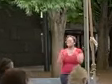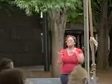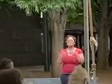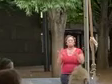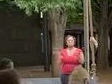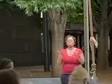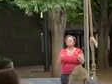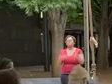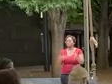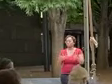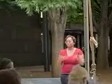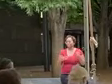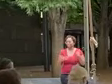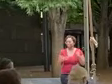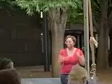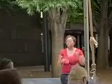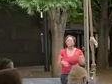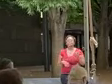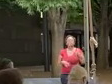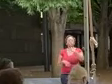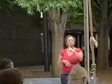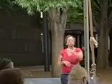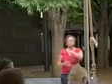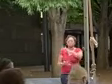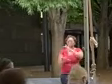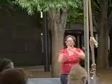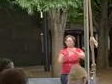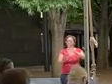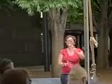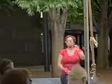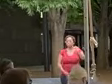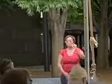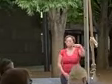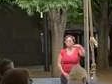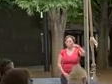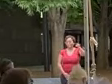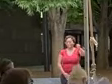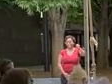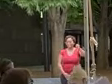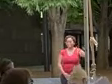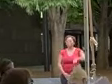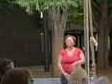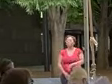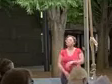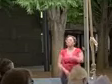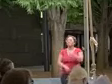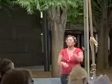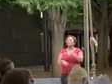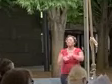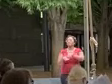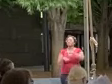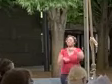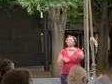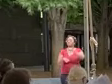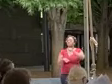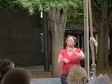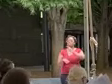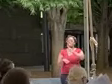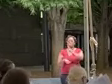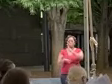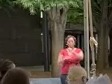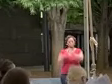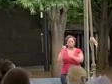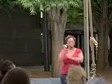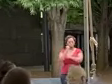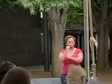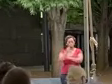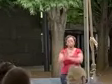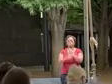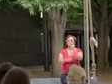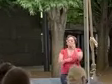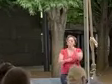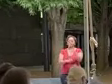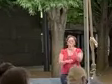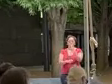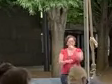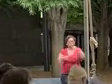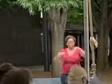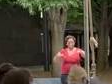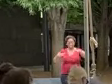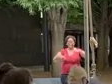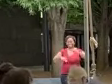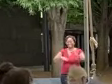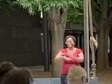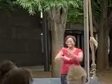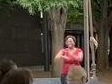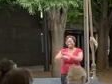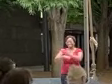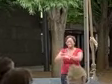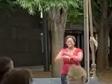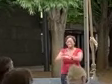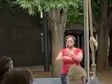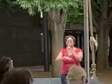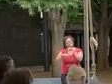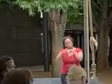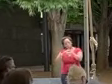we called on the National Park Service and the National Park Foundation to make improvements to the Memorial's accessibility that disabled visitors had suggested.